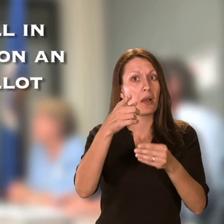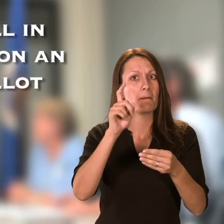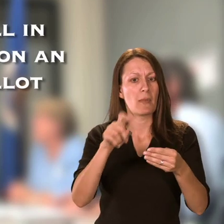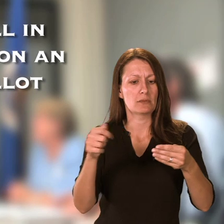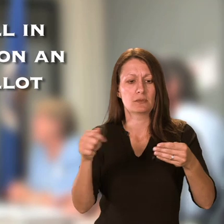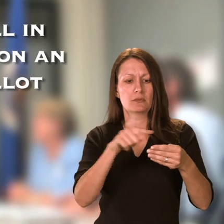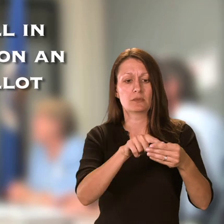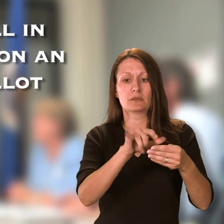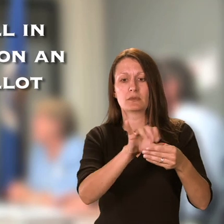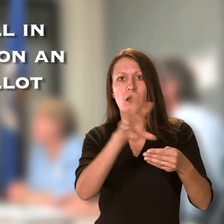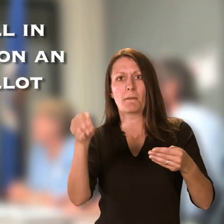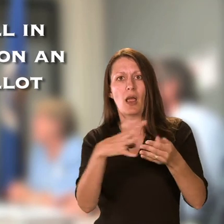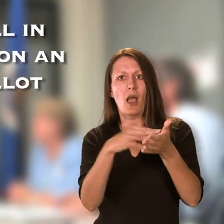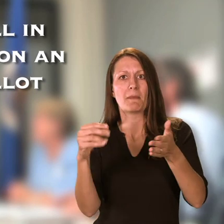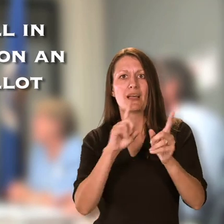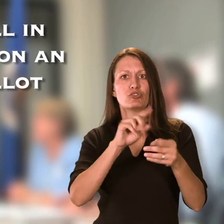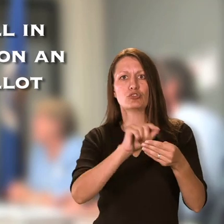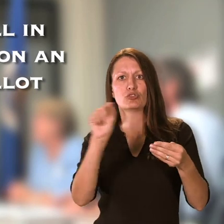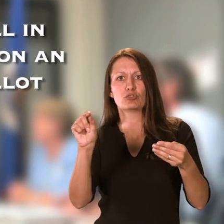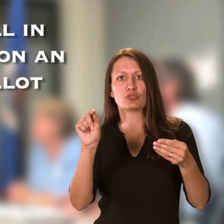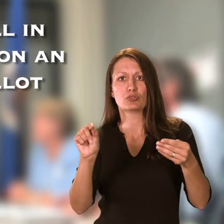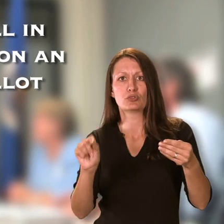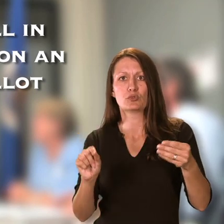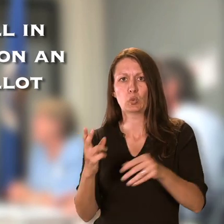You will need to fill in your choices on the official ballot